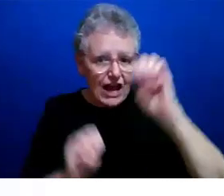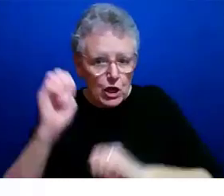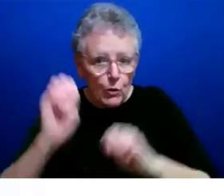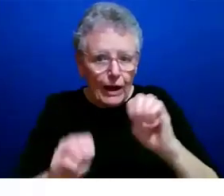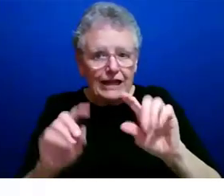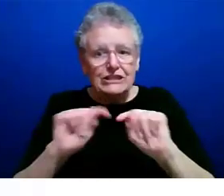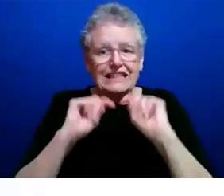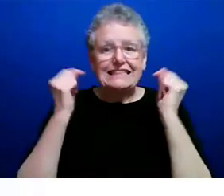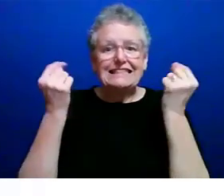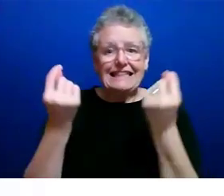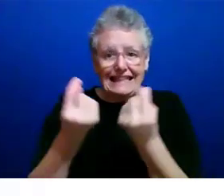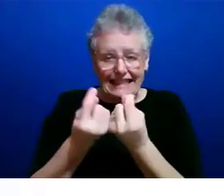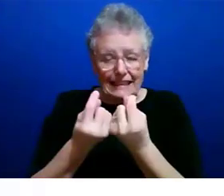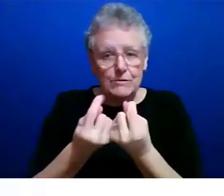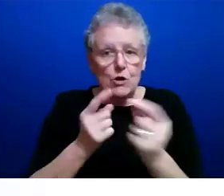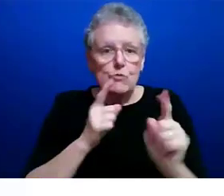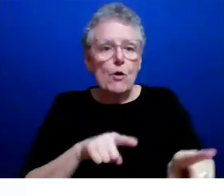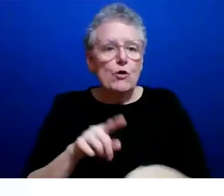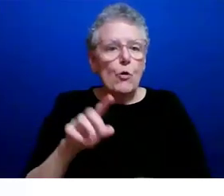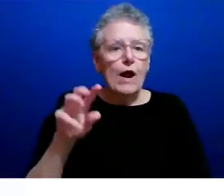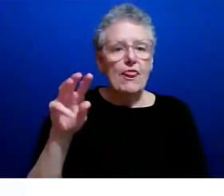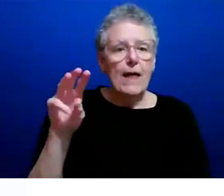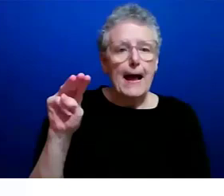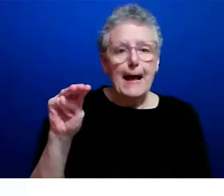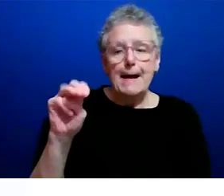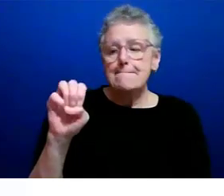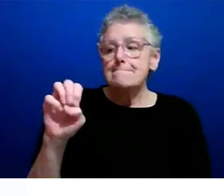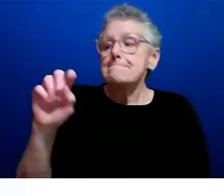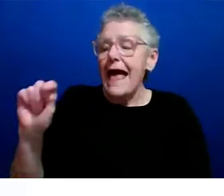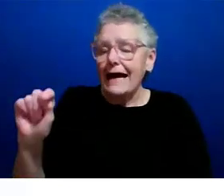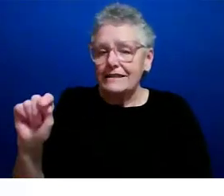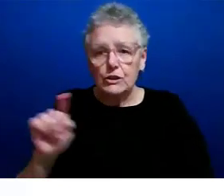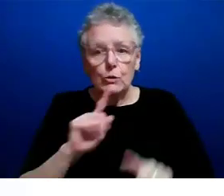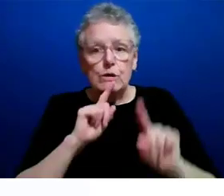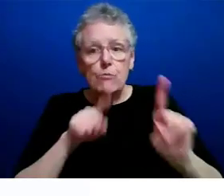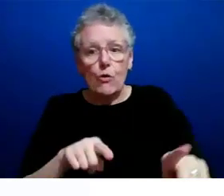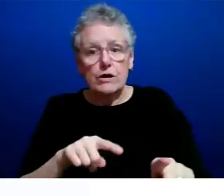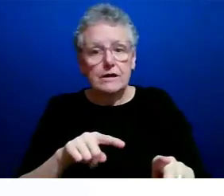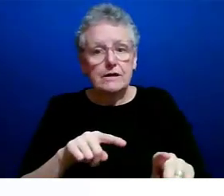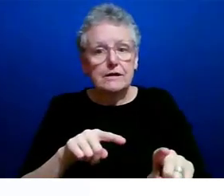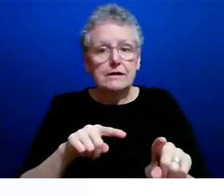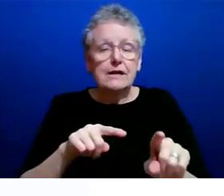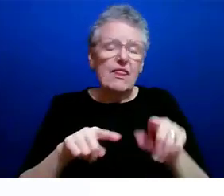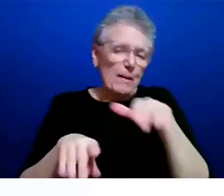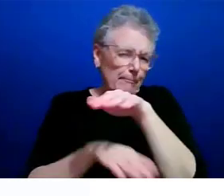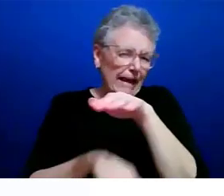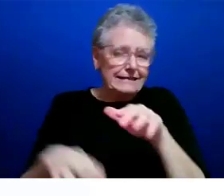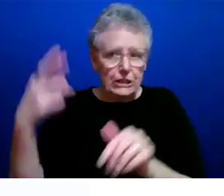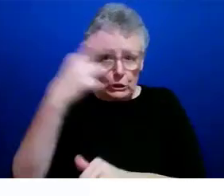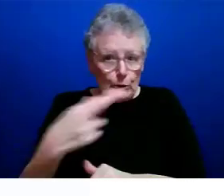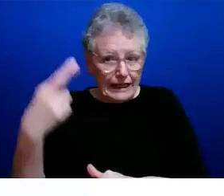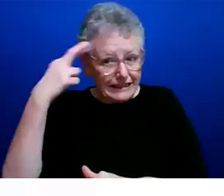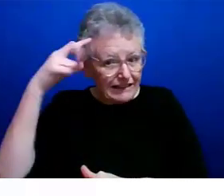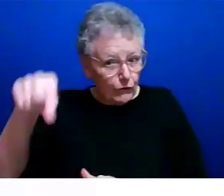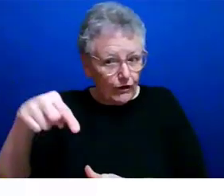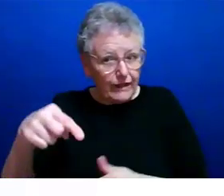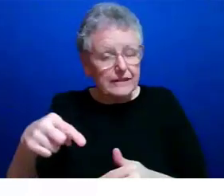or the MET Report. The primary purpose of this report is to determine eligibility